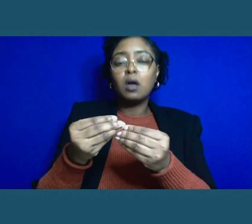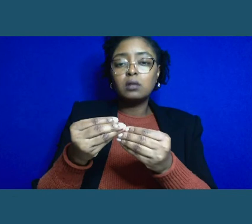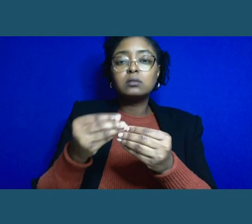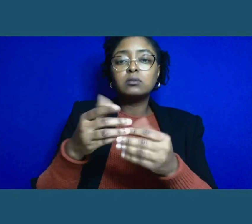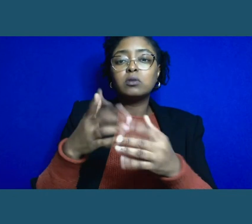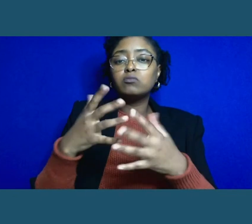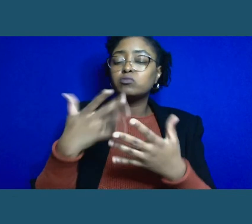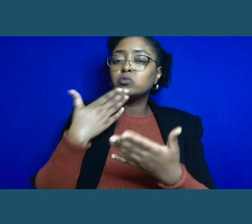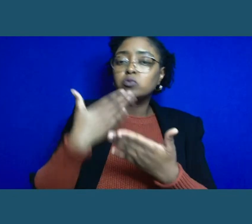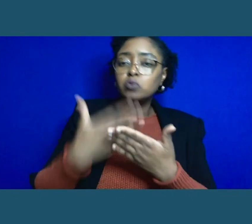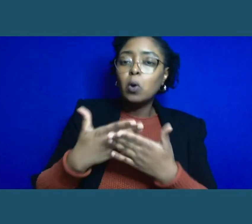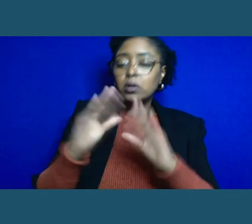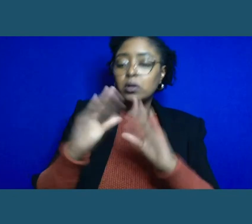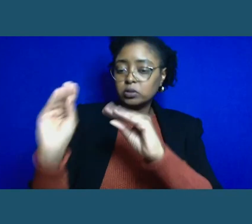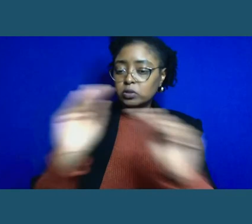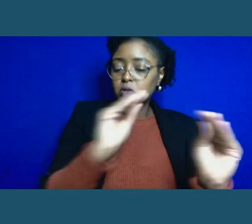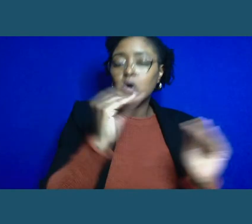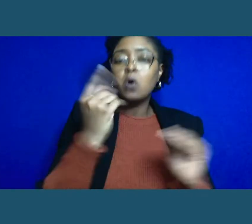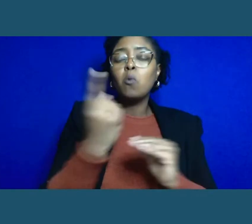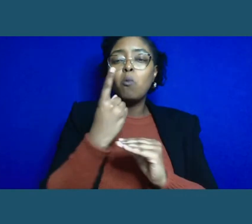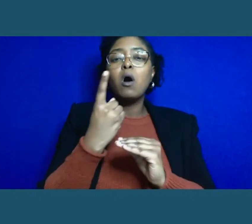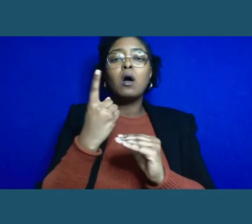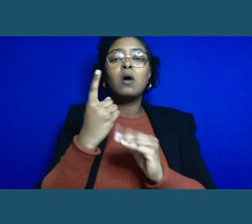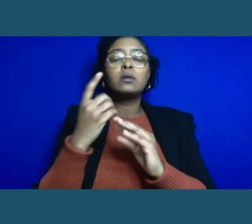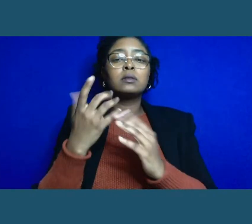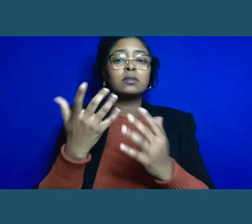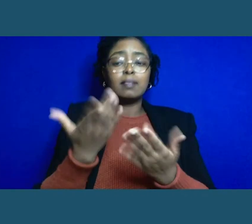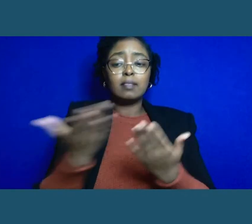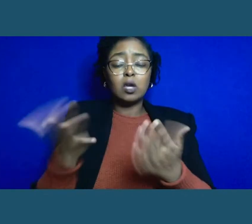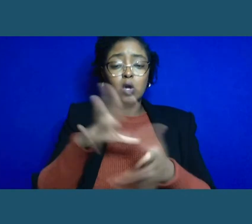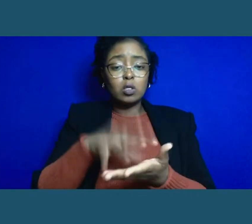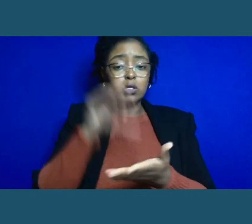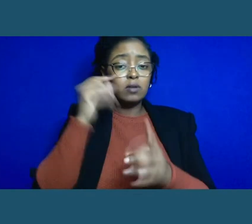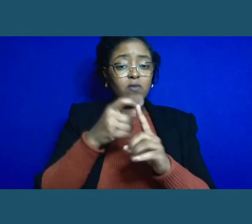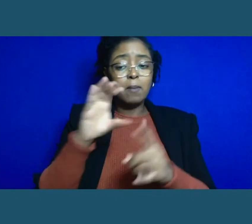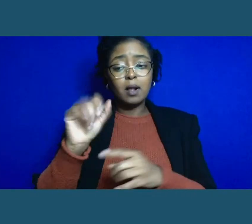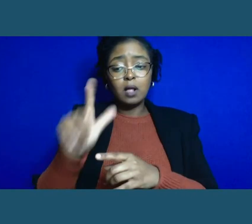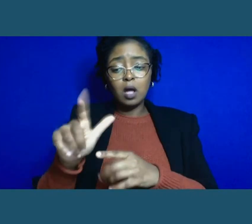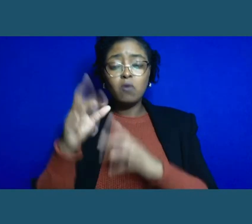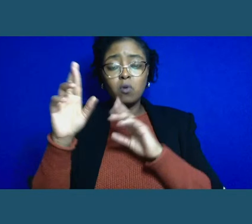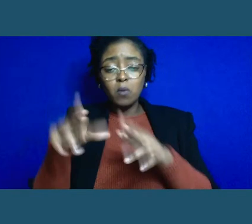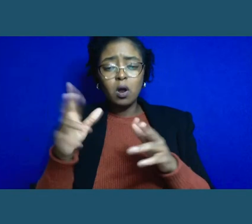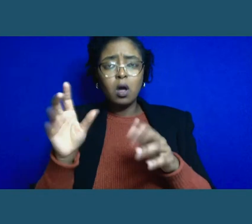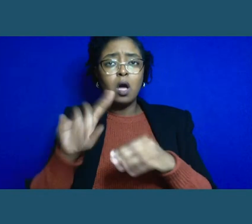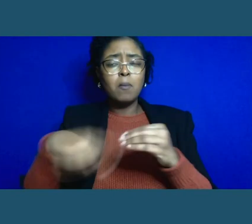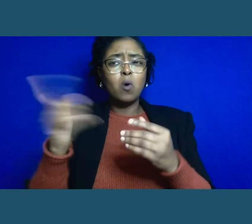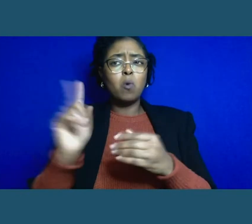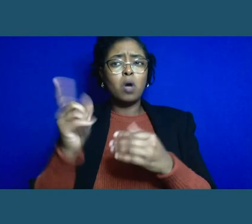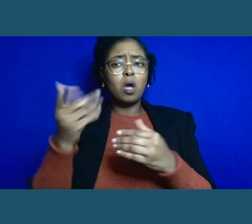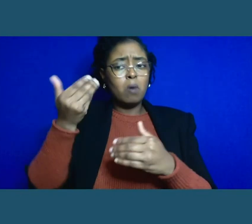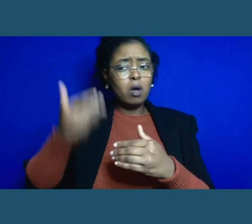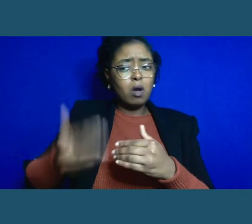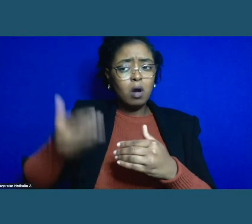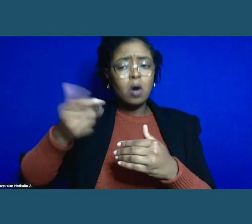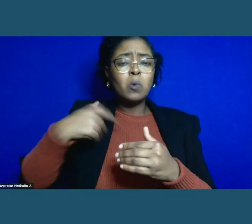to accelerated and enriched instruction. So one of the things that we've learned from